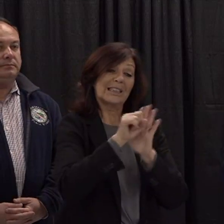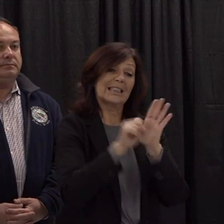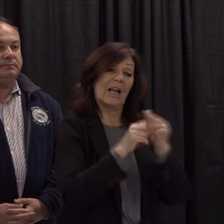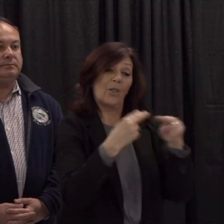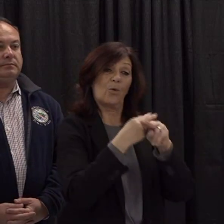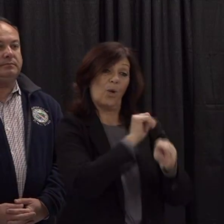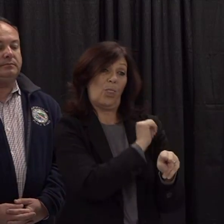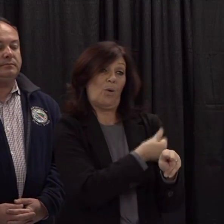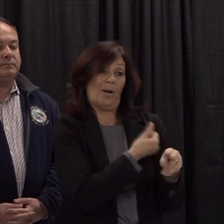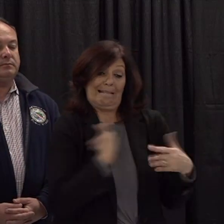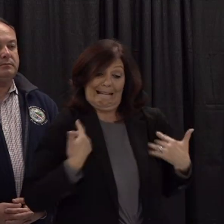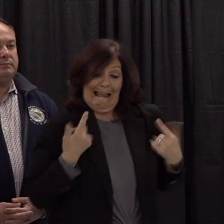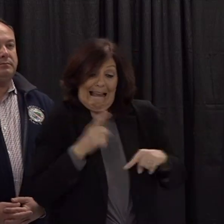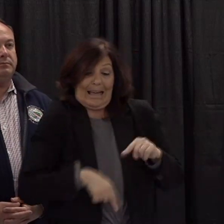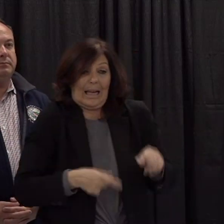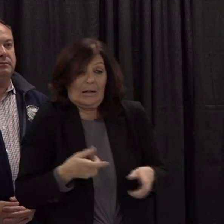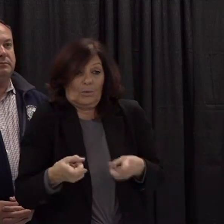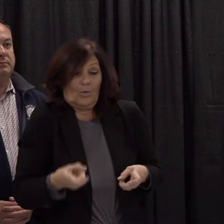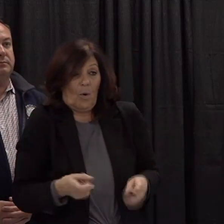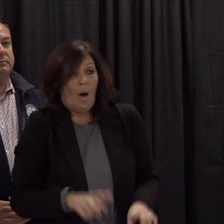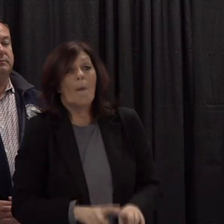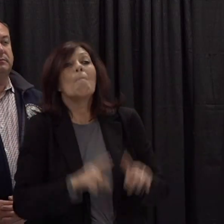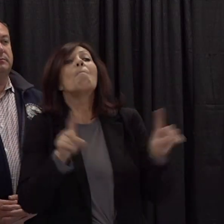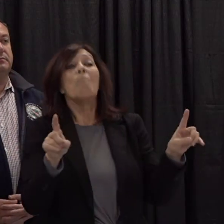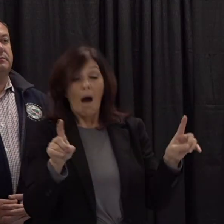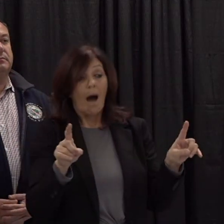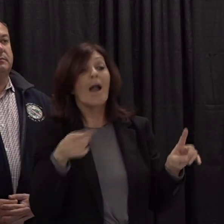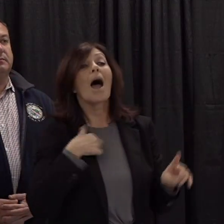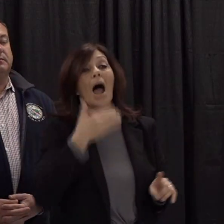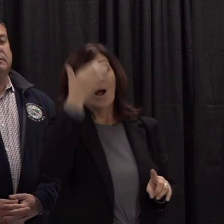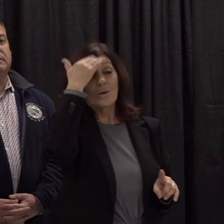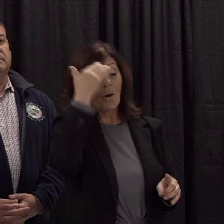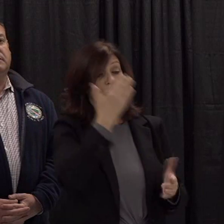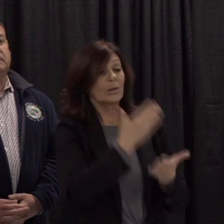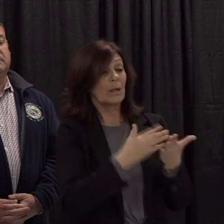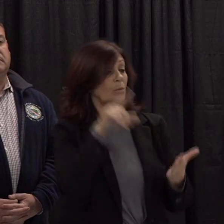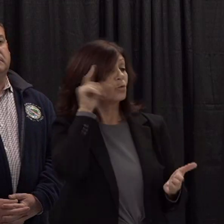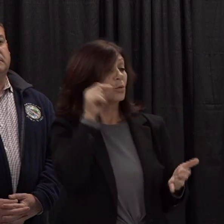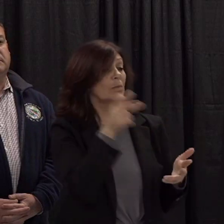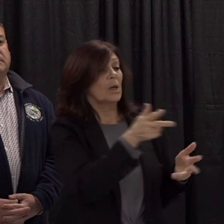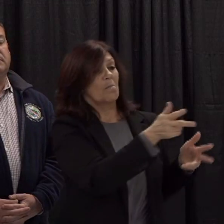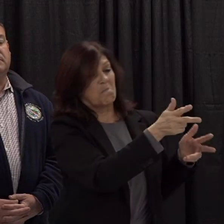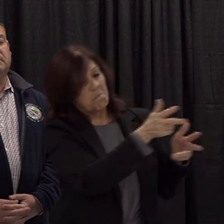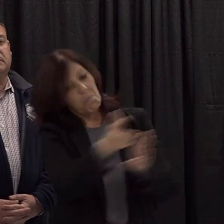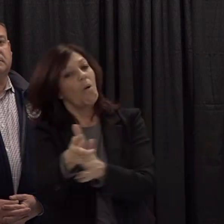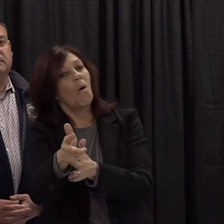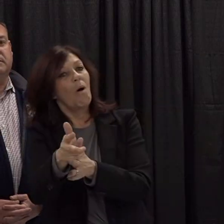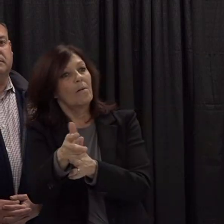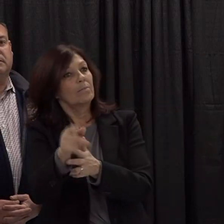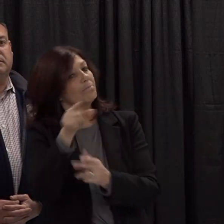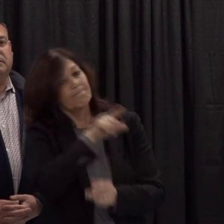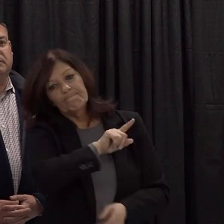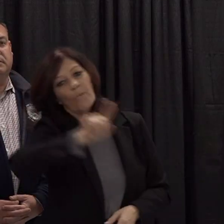We do know that they have been pulling vehicles off. Commercial vehicles have been directed